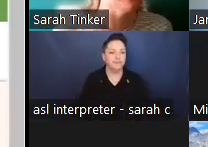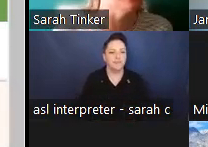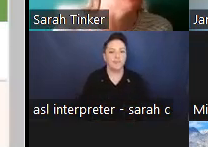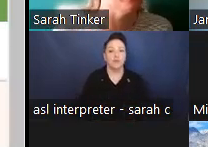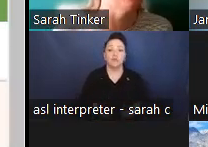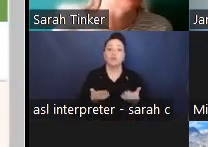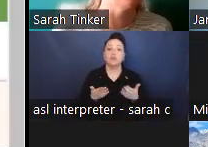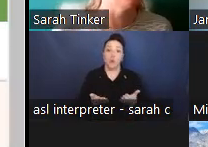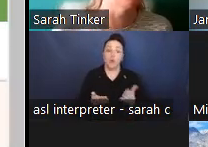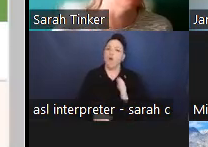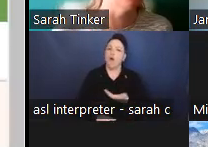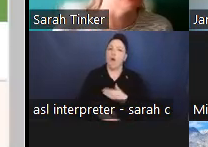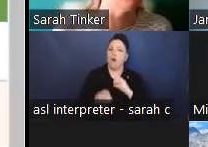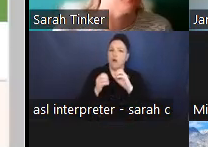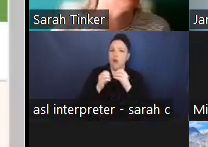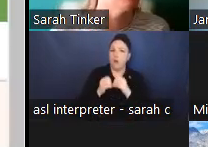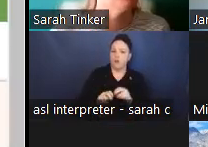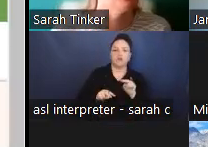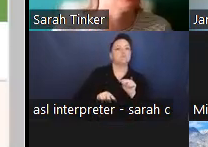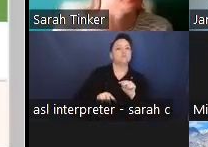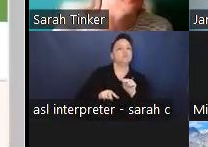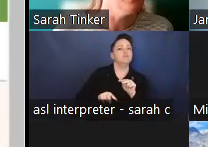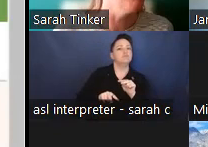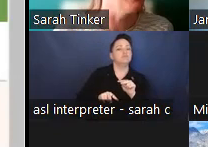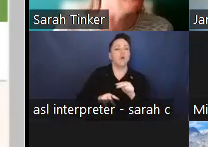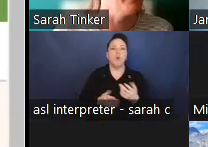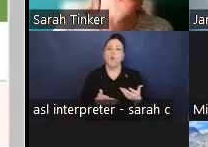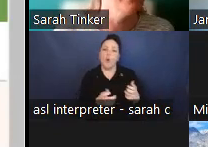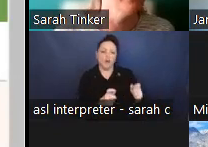and try to make this as useful as possible for folks that are applying for benefits.